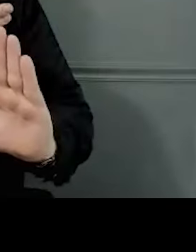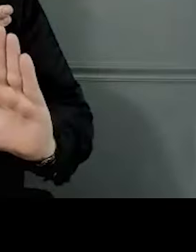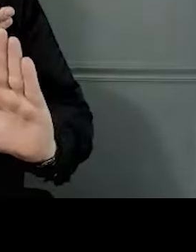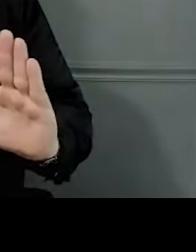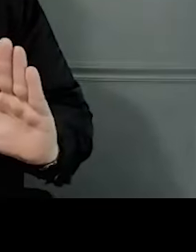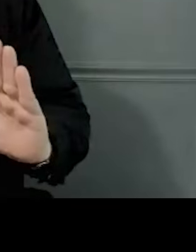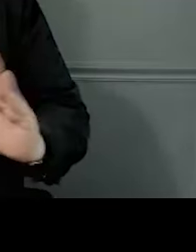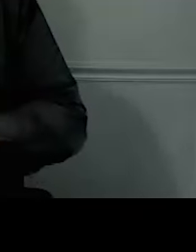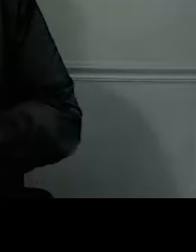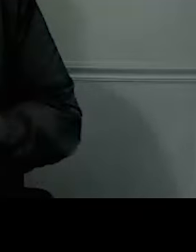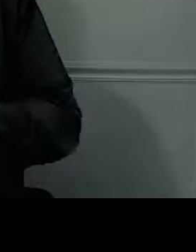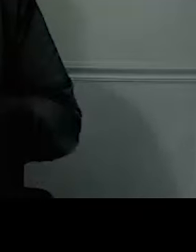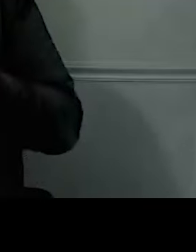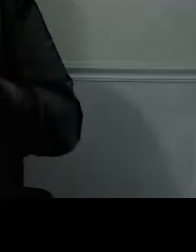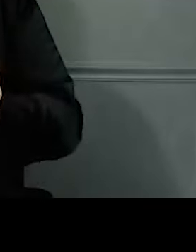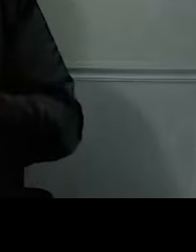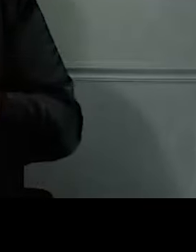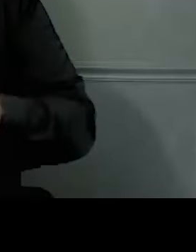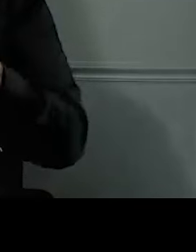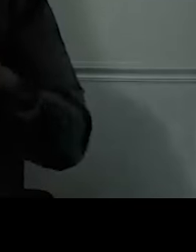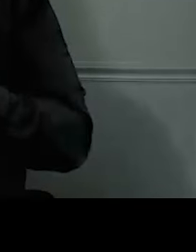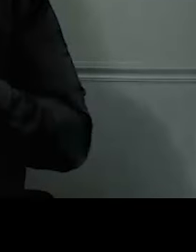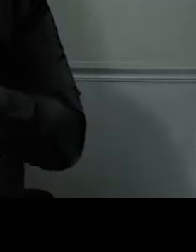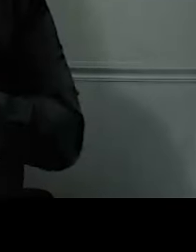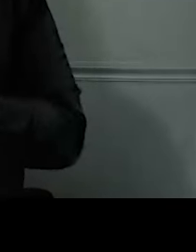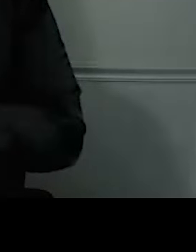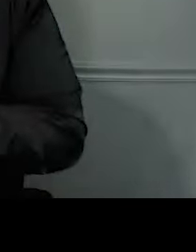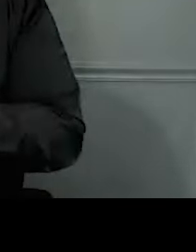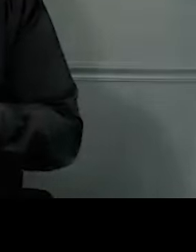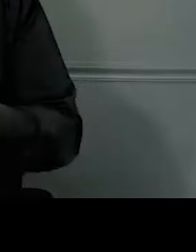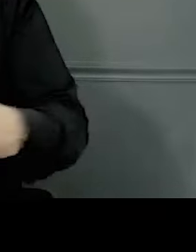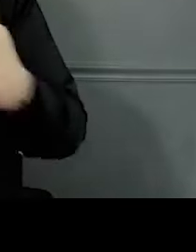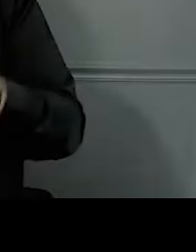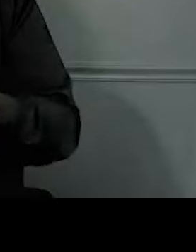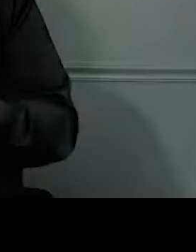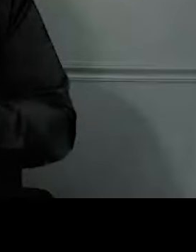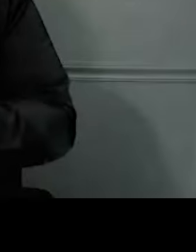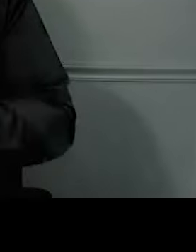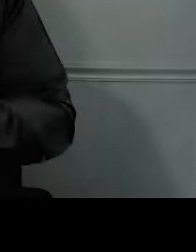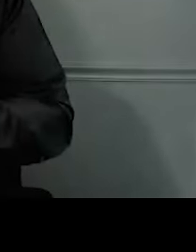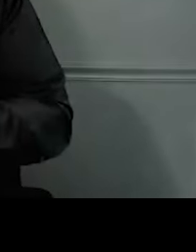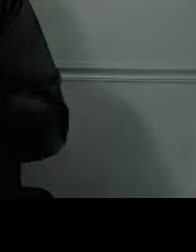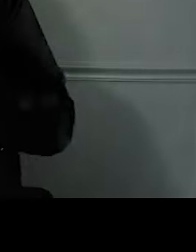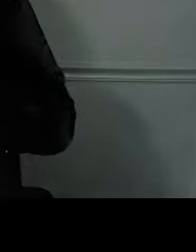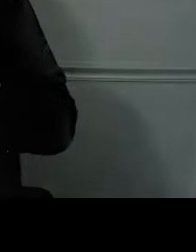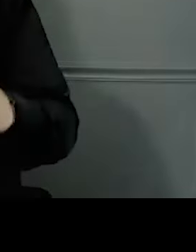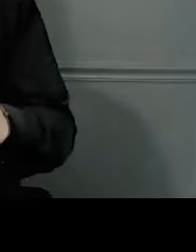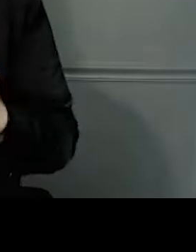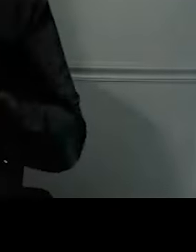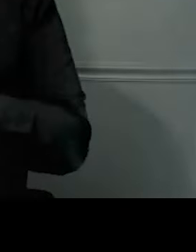not sub examples because and what do I mean by sub example? I am a reviewer for an agency.